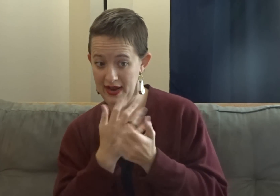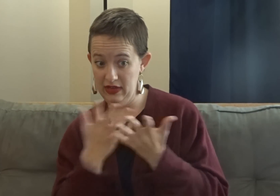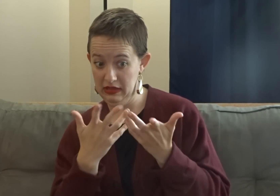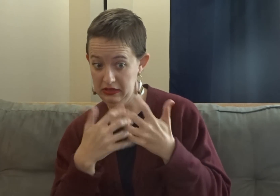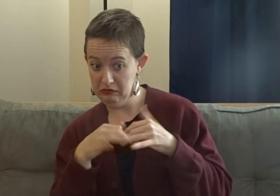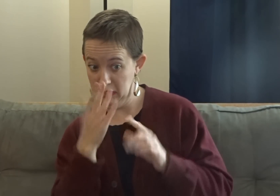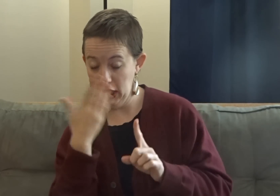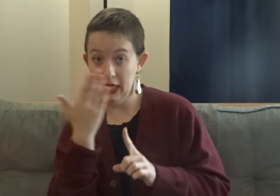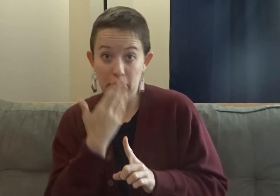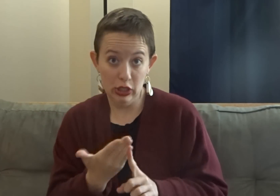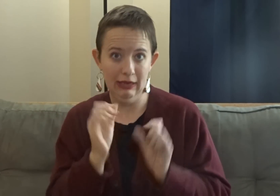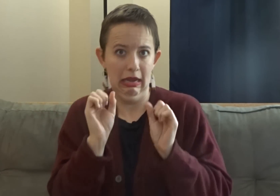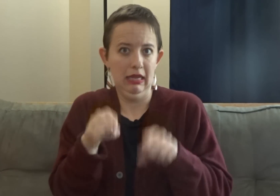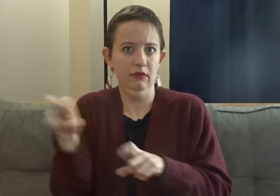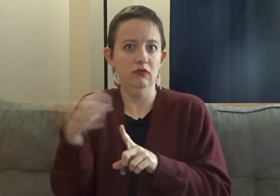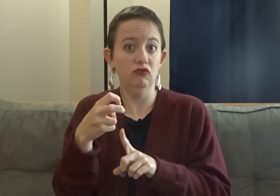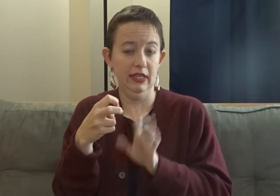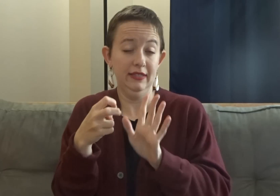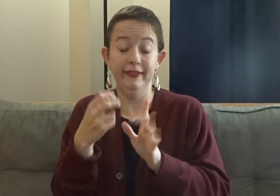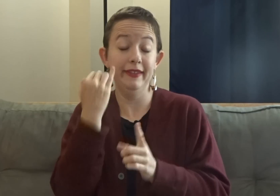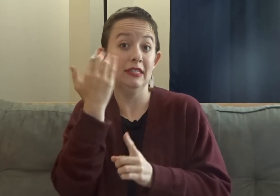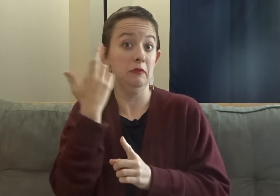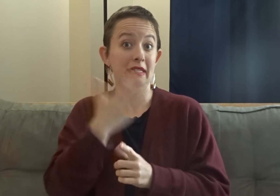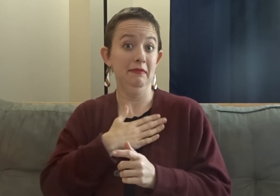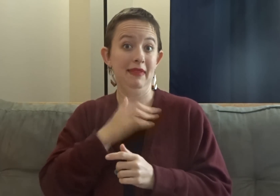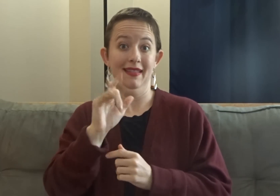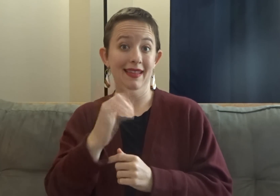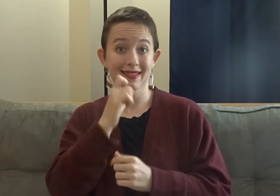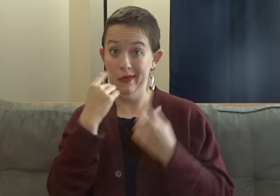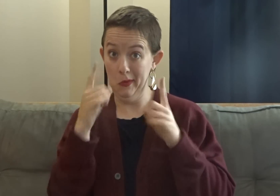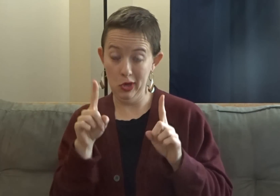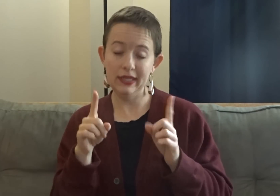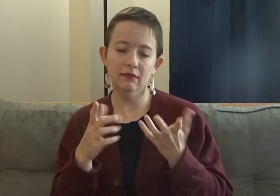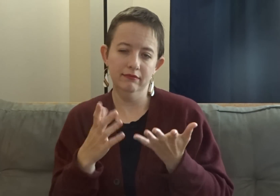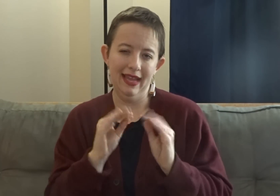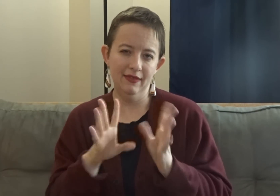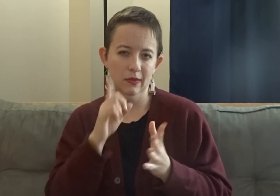just to make sure everything's okay, and we're still good and we can do the transfer. If for some reason my lining doesn't work,